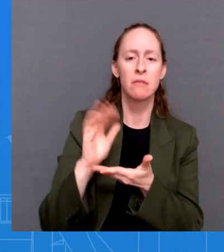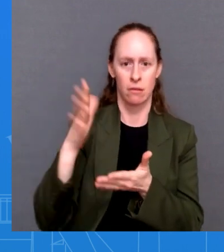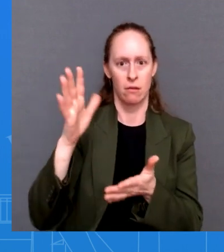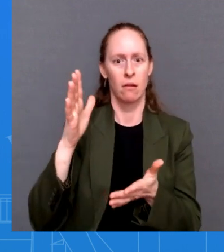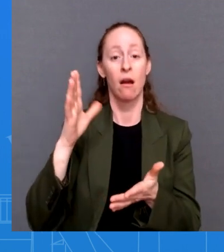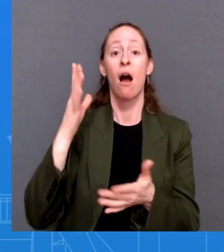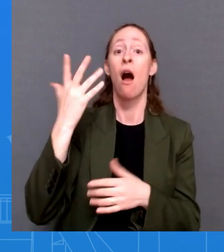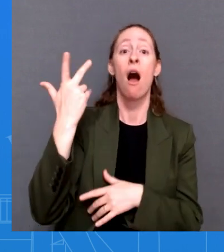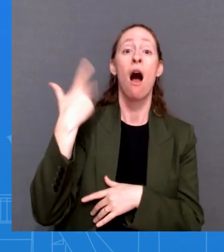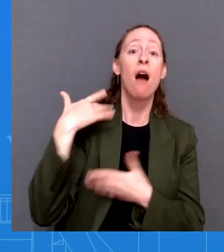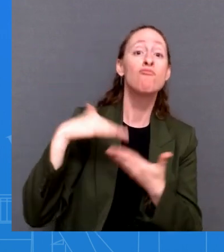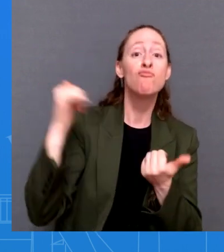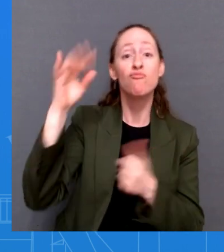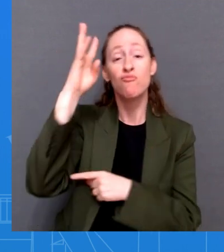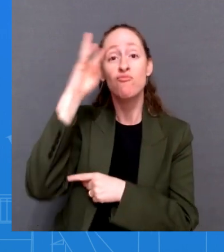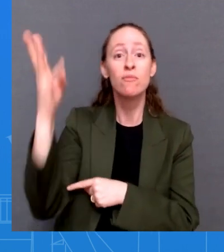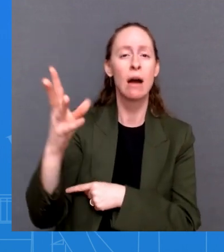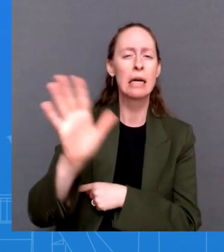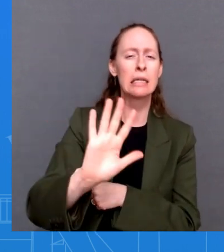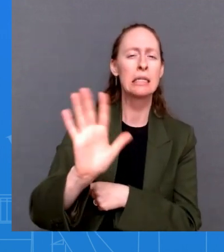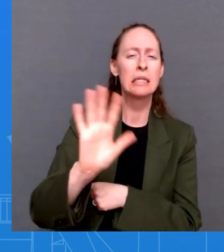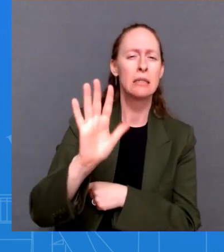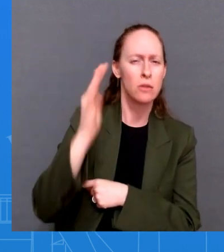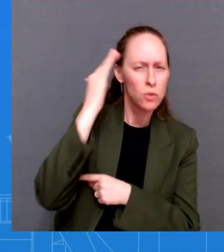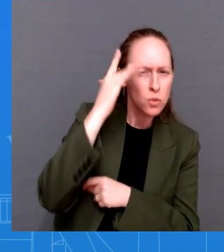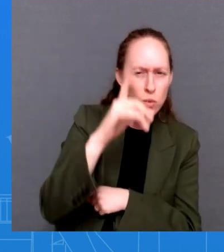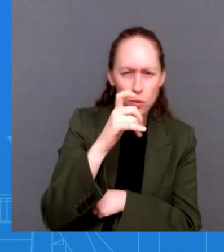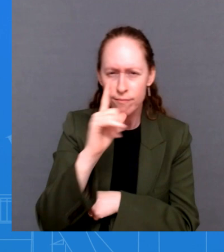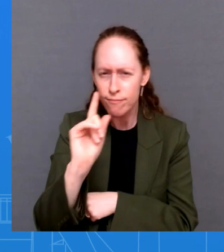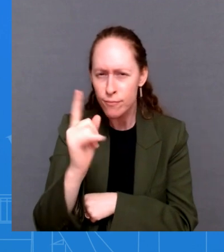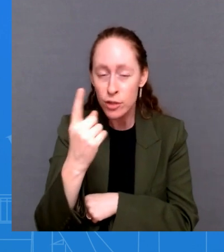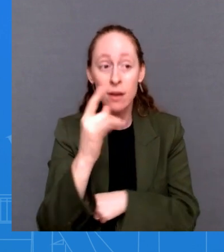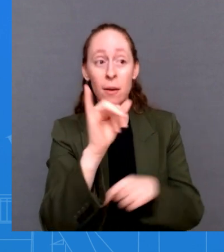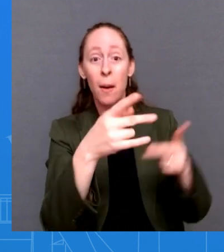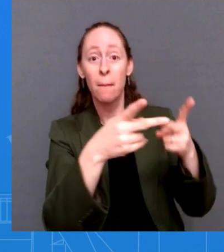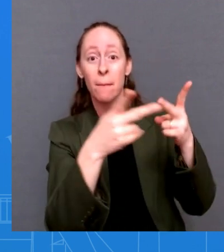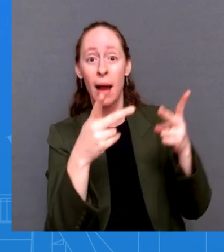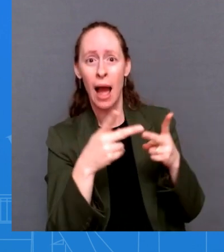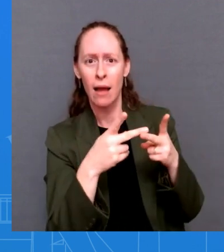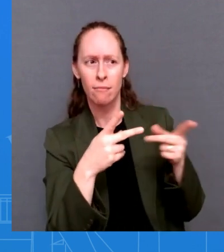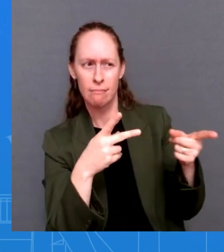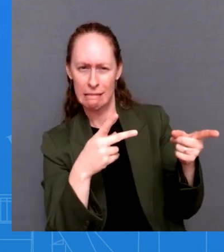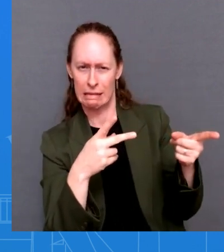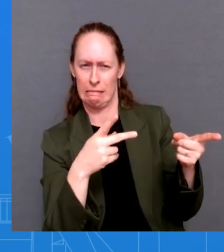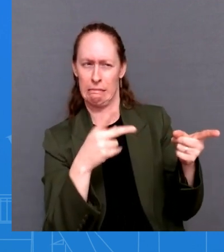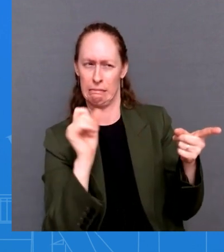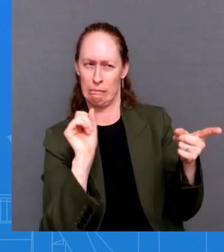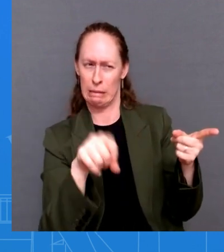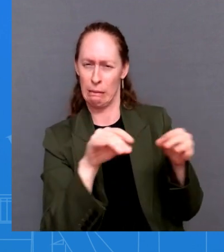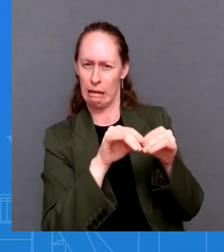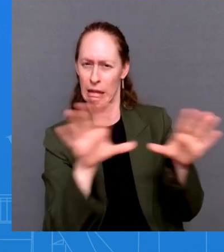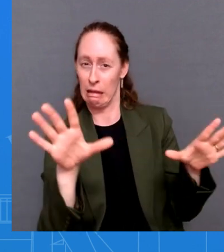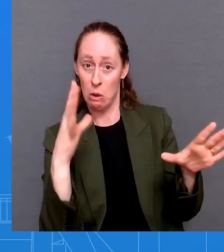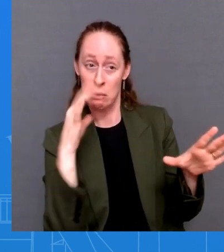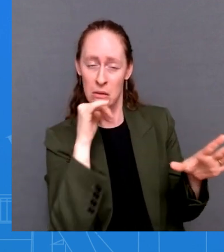associated with increased monkeypox exposure risk. A second MMW R describes a mathematical model